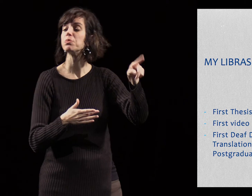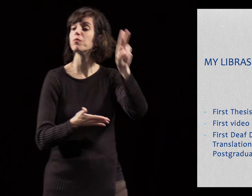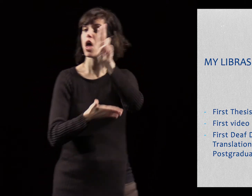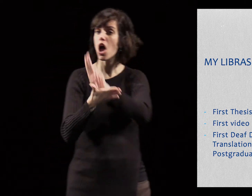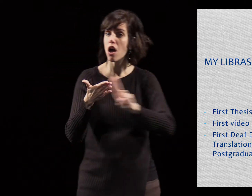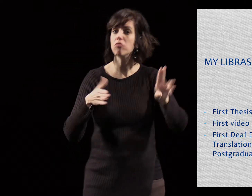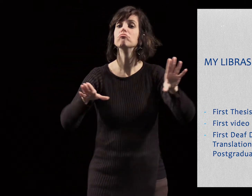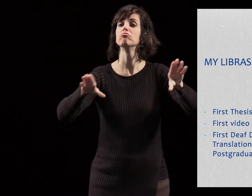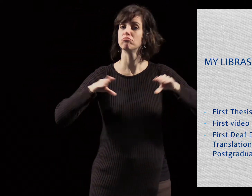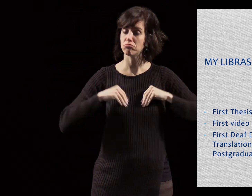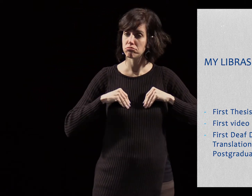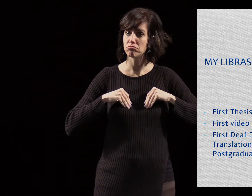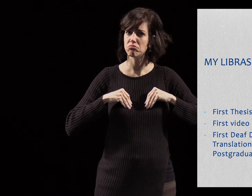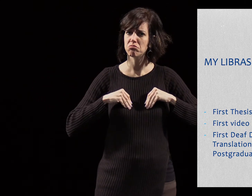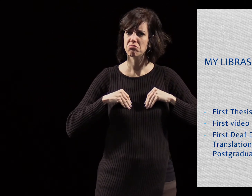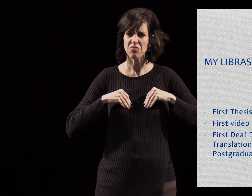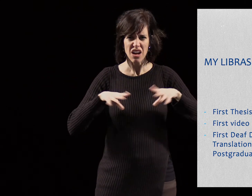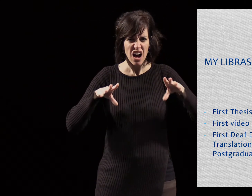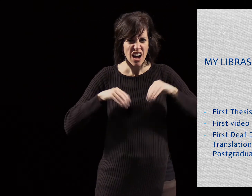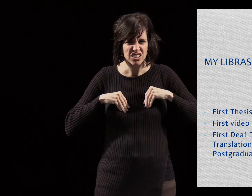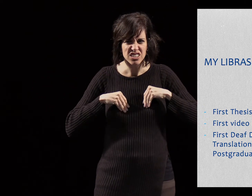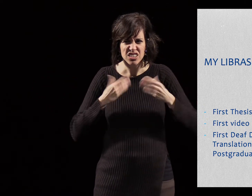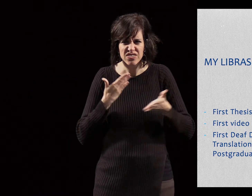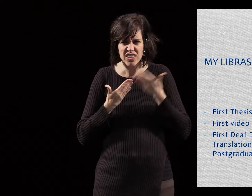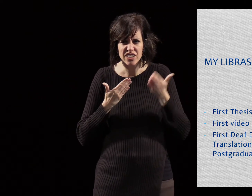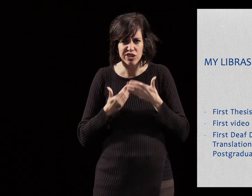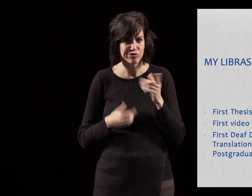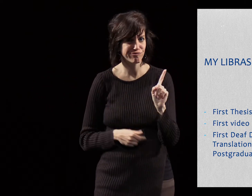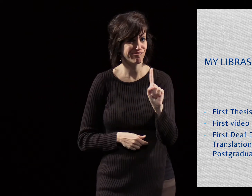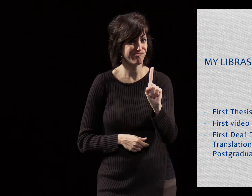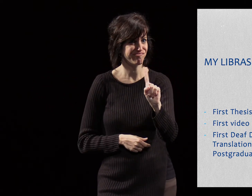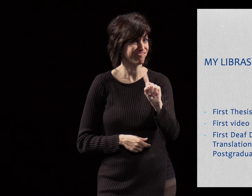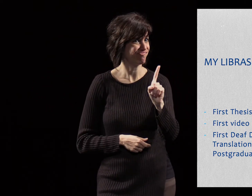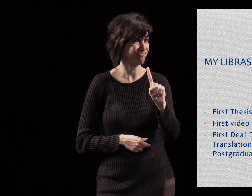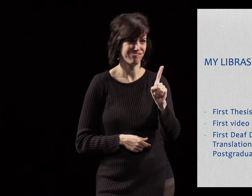the university had only accepted physical papers.